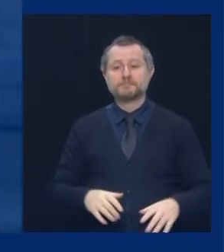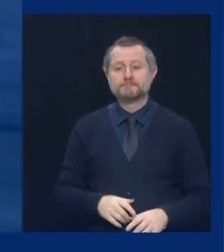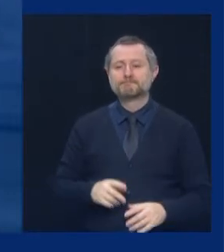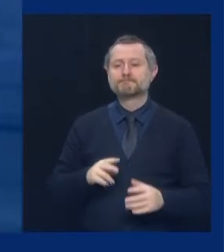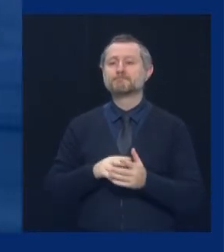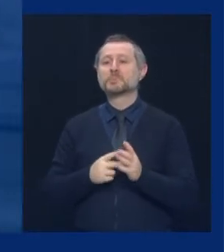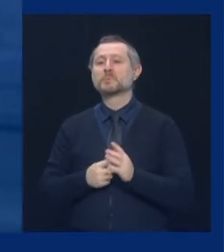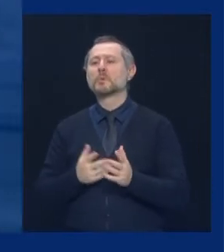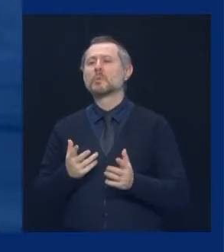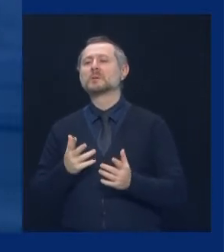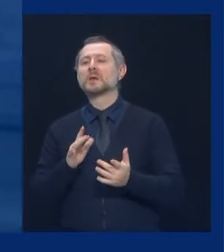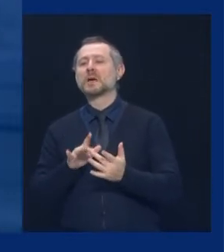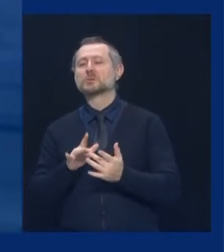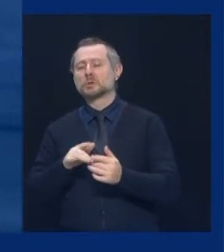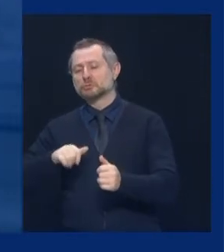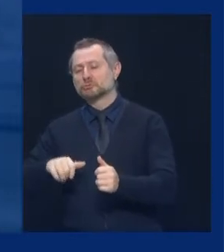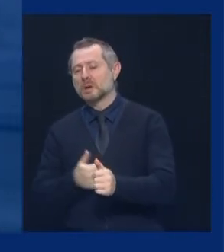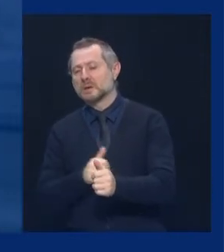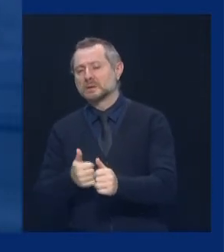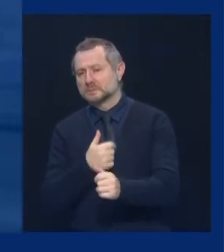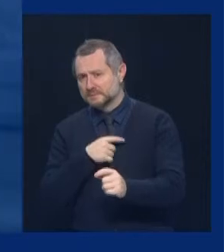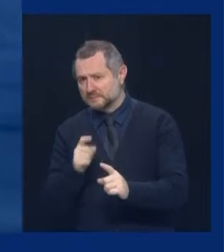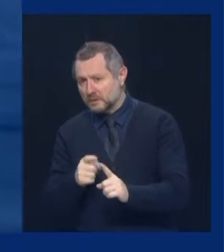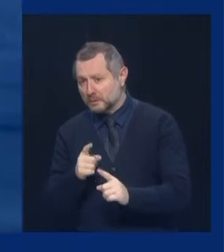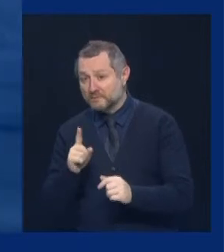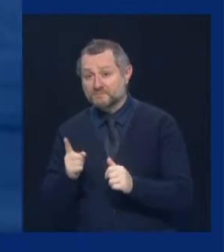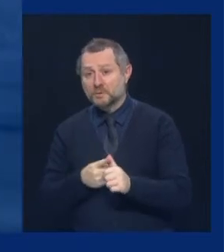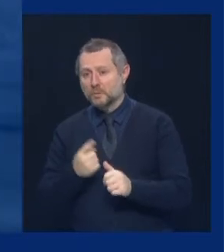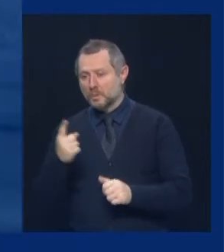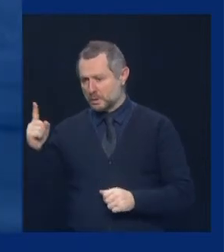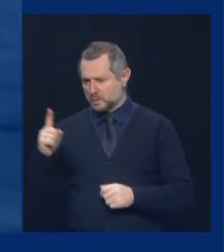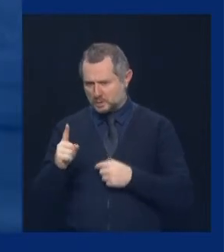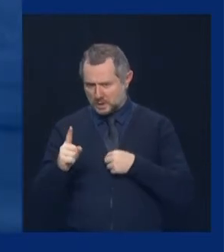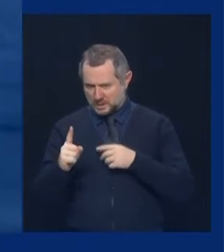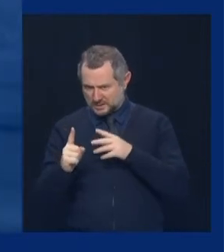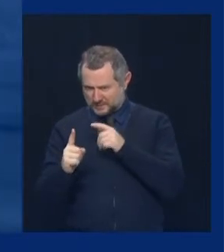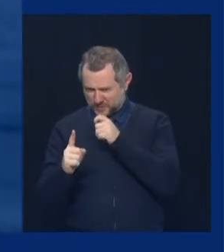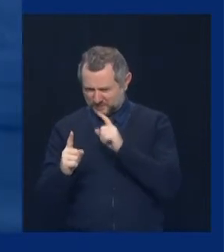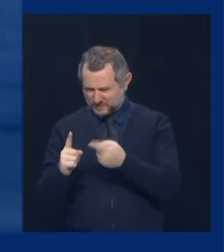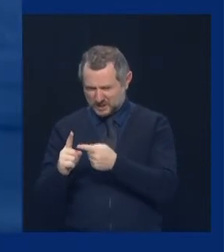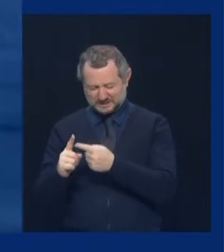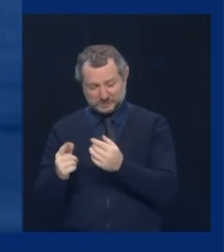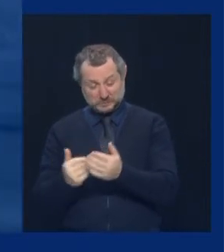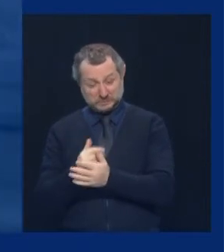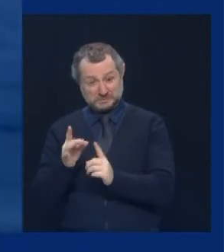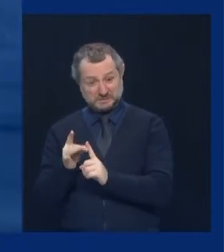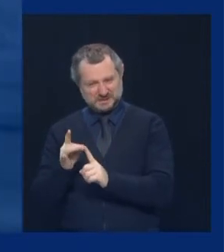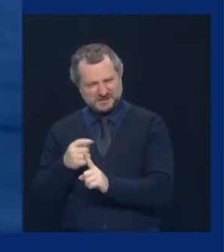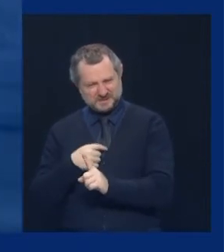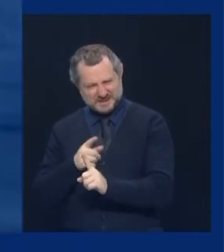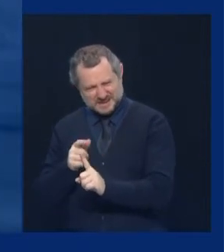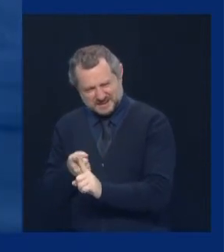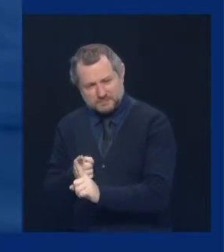IN THE CRIB, RIGHT? THAT'S WHAT CONTACT TRACING IS ALL ABOUT. FINDING IT. PATIENT ZERO, WHERE'S PATIENT